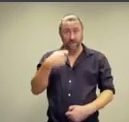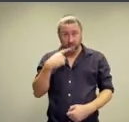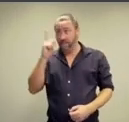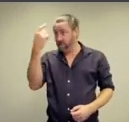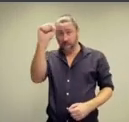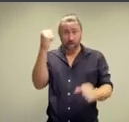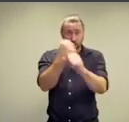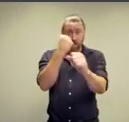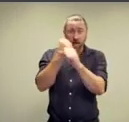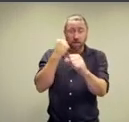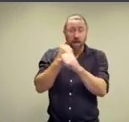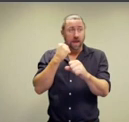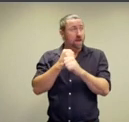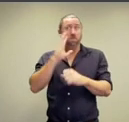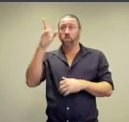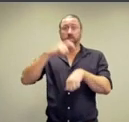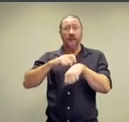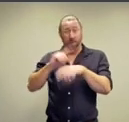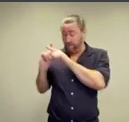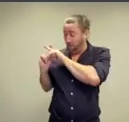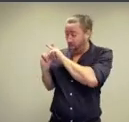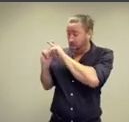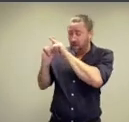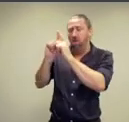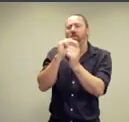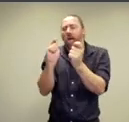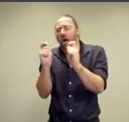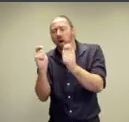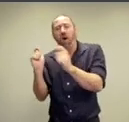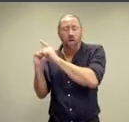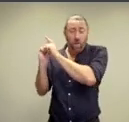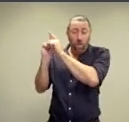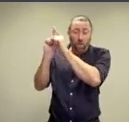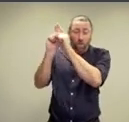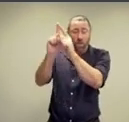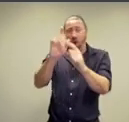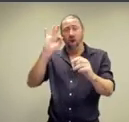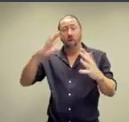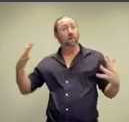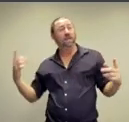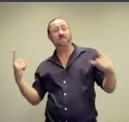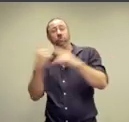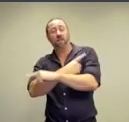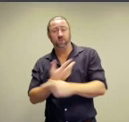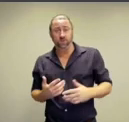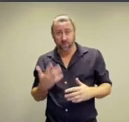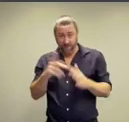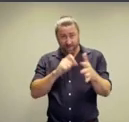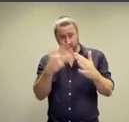jacket is still produced in kind of the modern iterations of it but largely it is